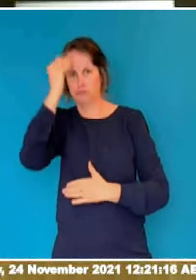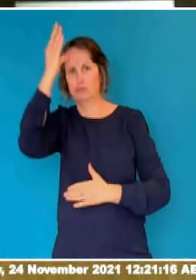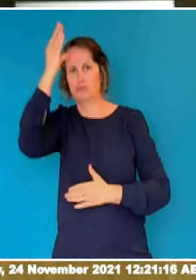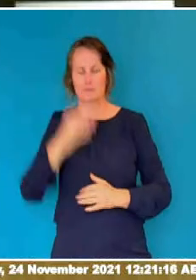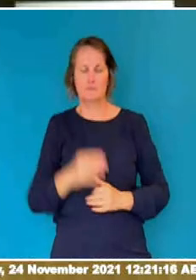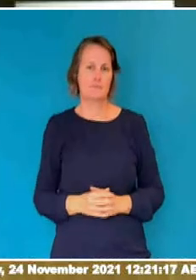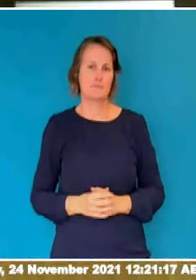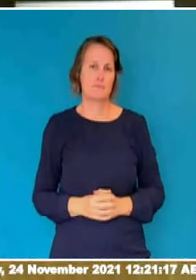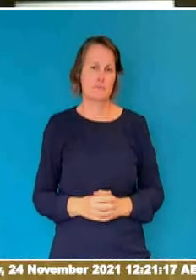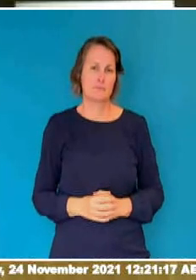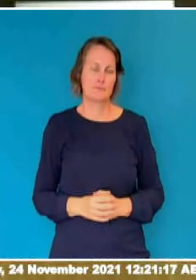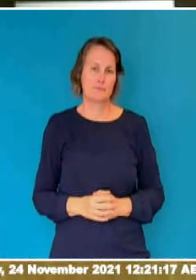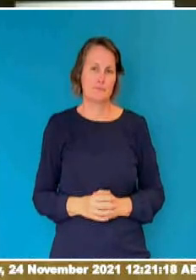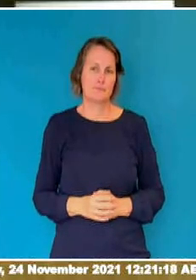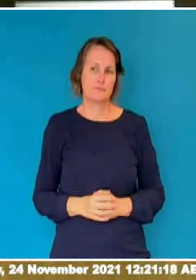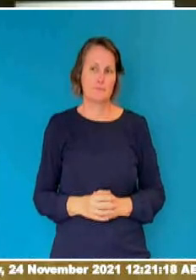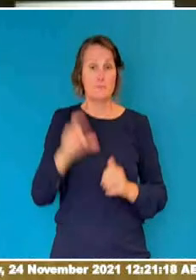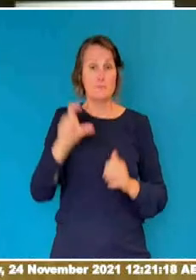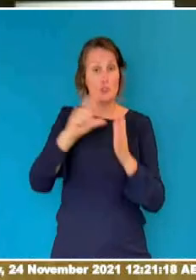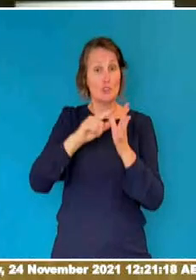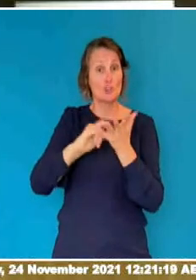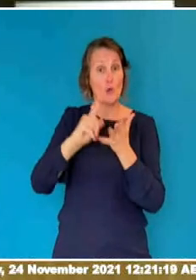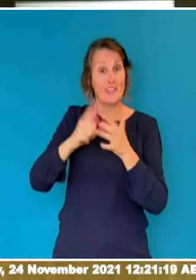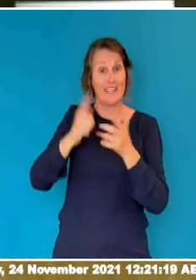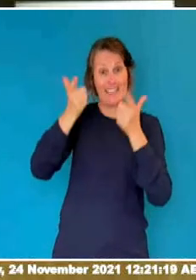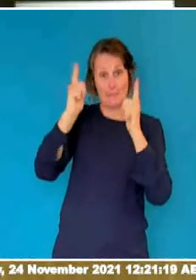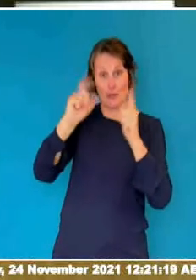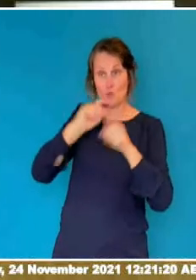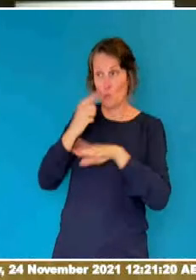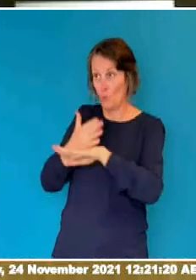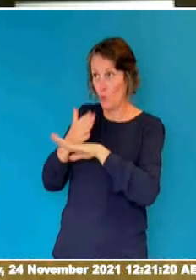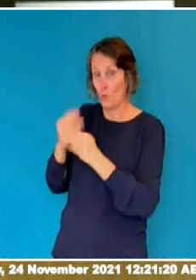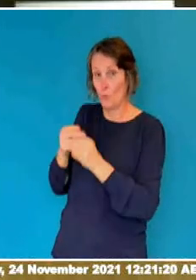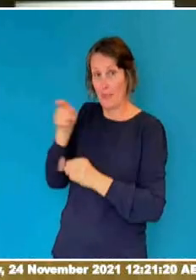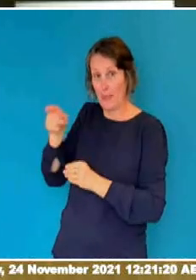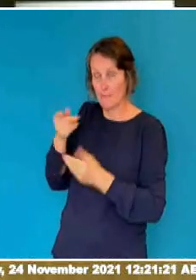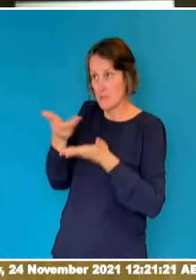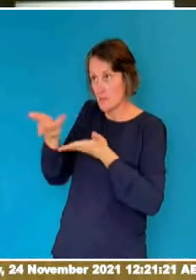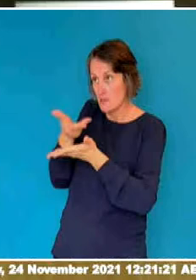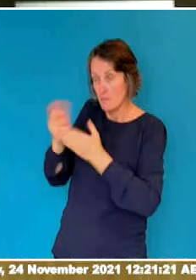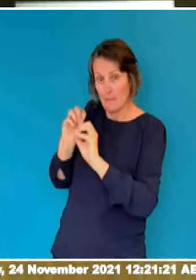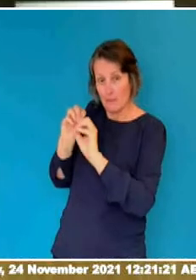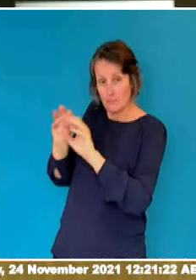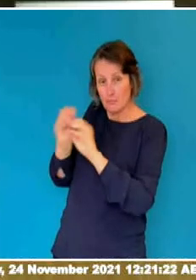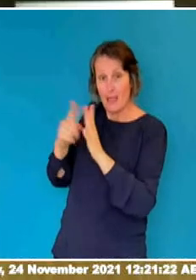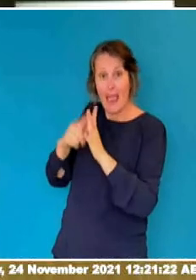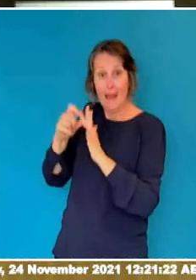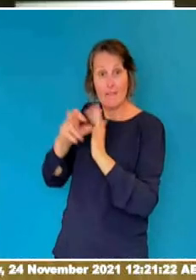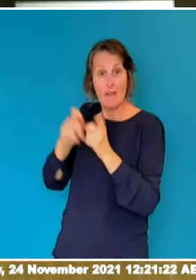And so our case managers will work with both to ensure we can provide advice and ensure